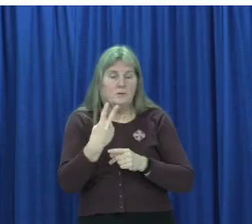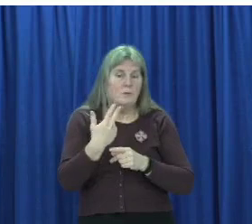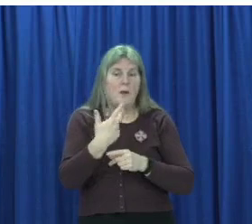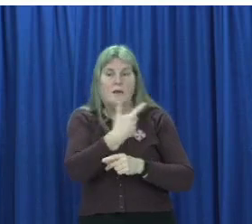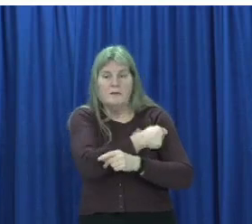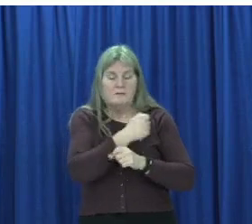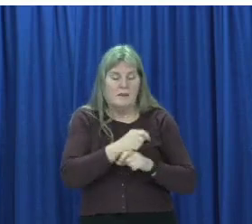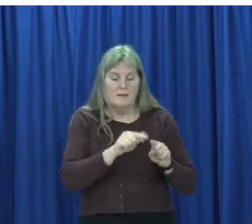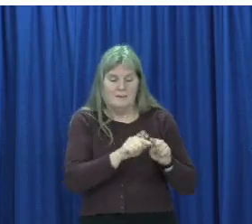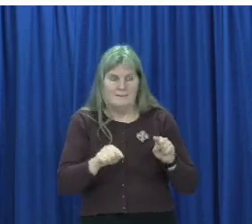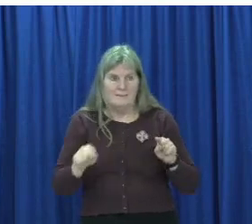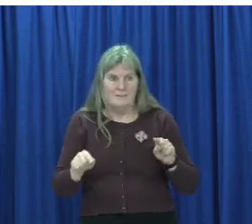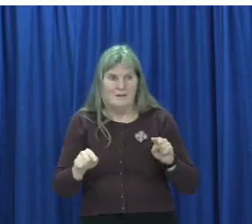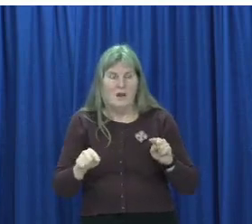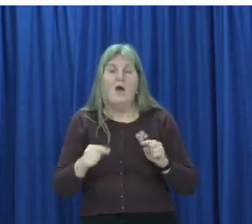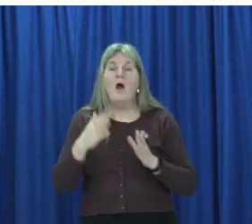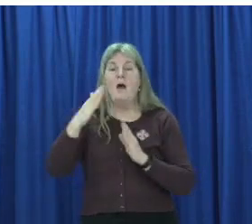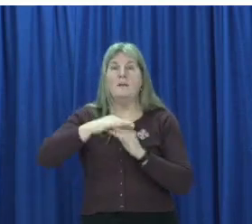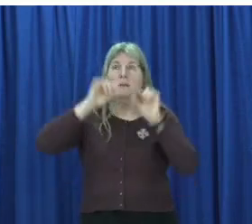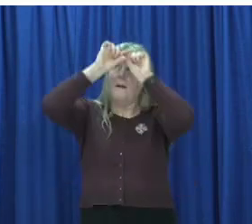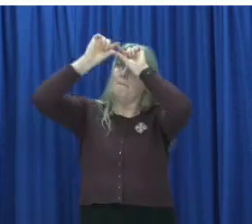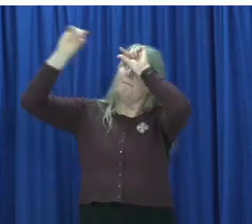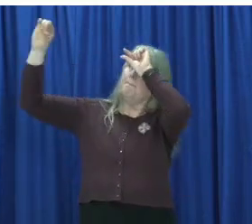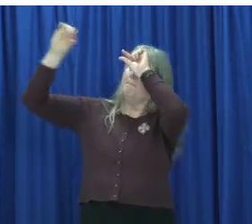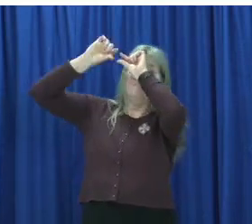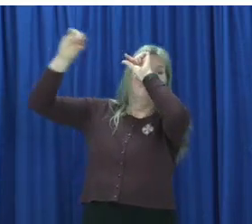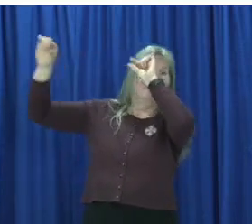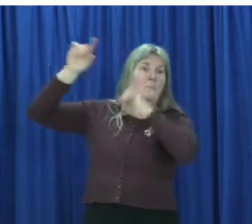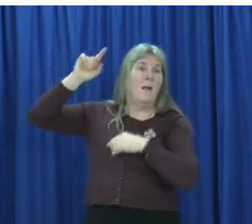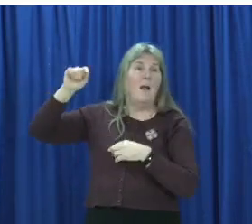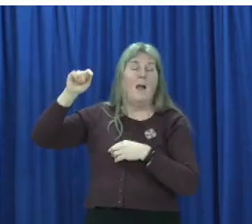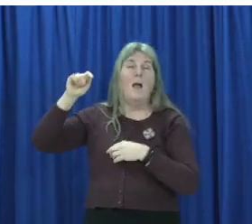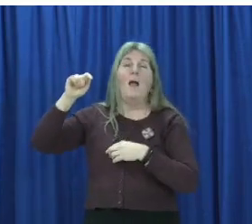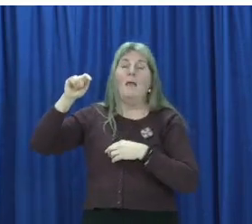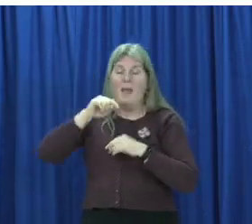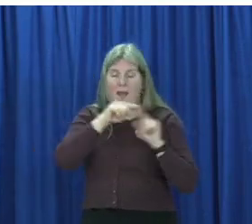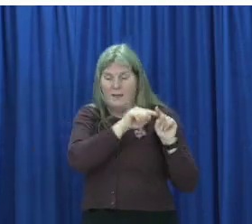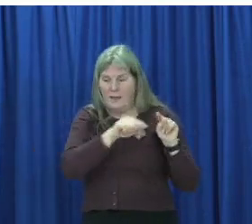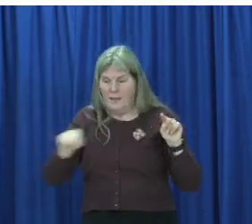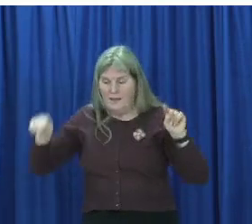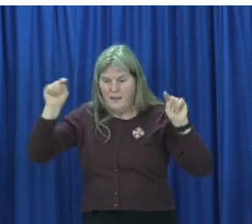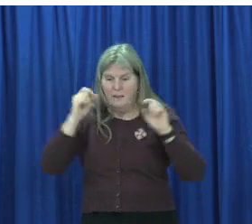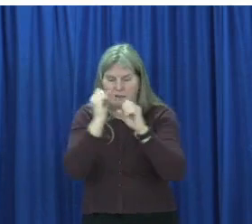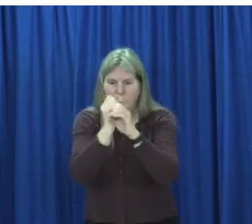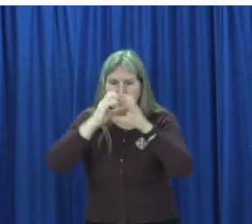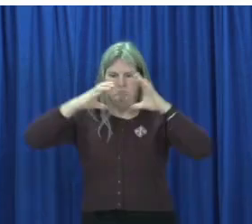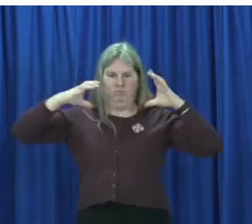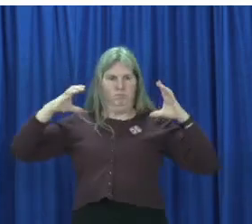the top lets you narrow the timeline. You can make it shorter or longer and look more closely at specific times.